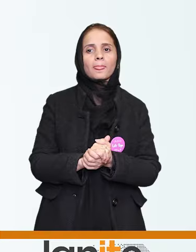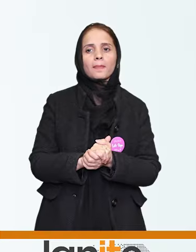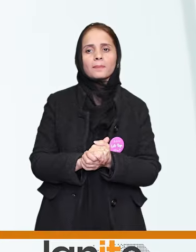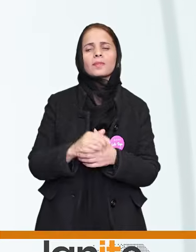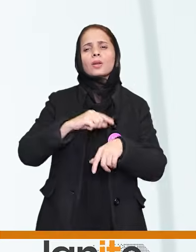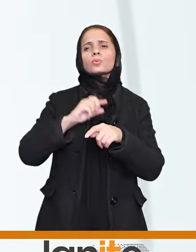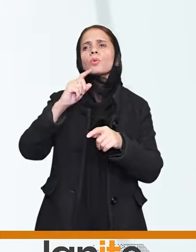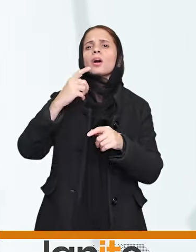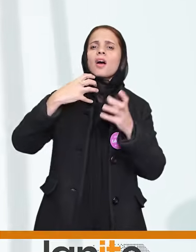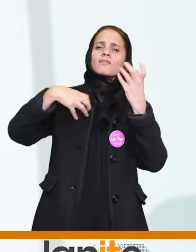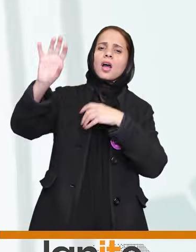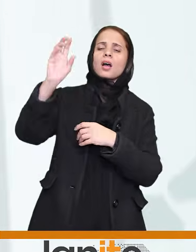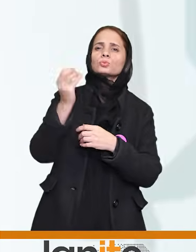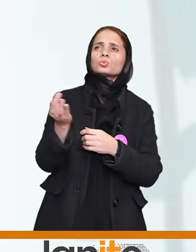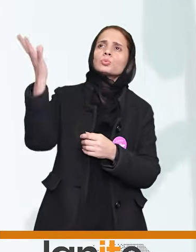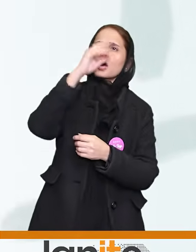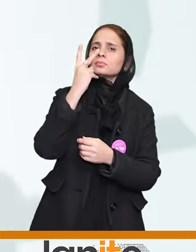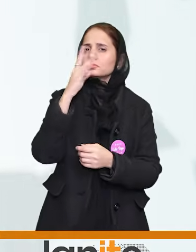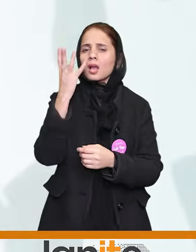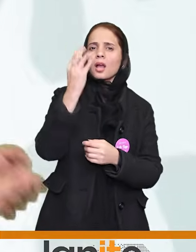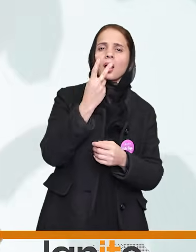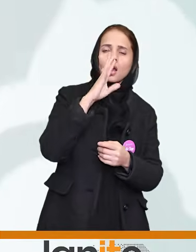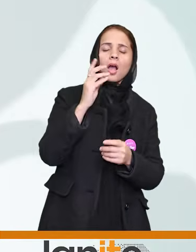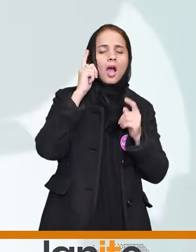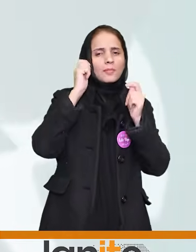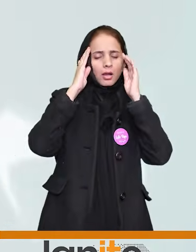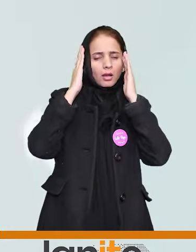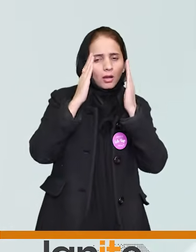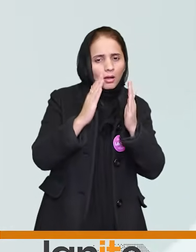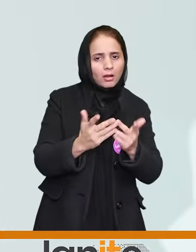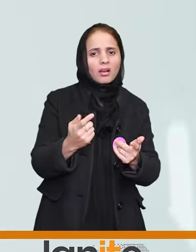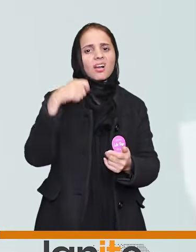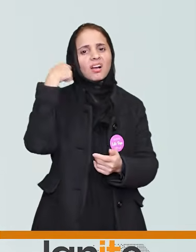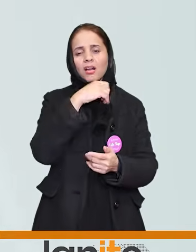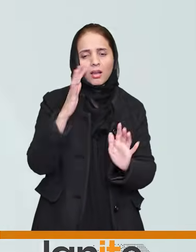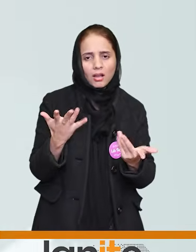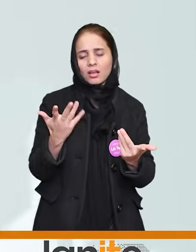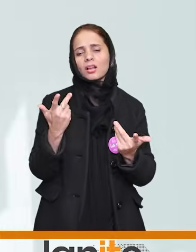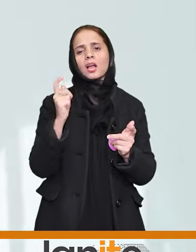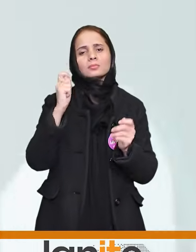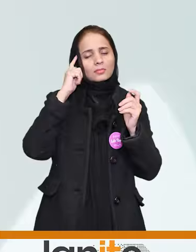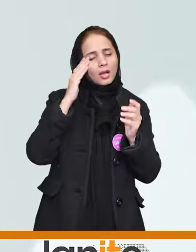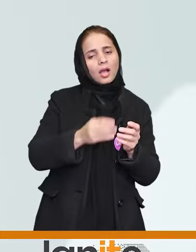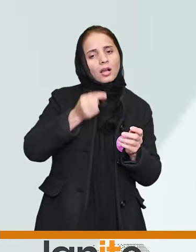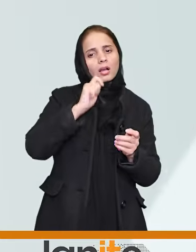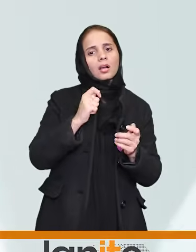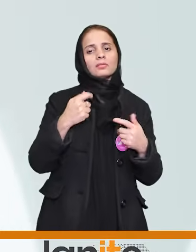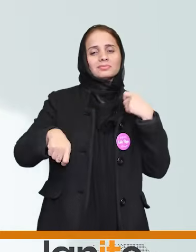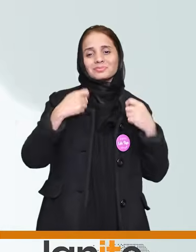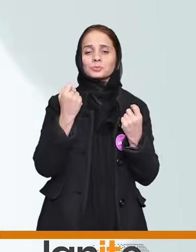affect you and your life is cut off from the world. He didn't see the sun. He didn't see the evening. And if he doesn’t shave (in case of men), and without make-up (in case of women),